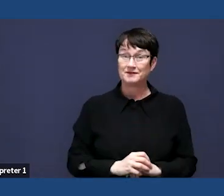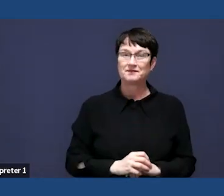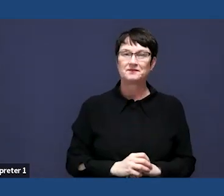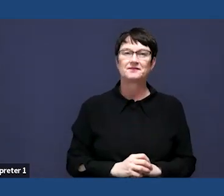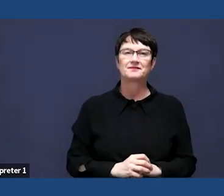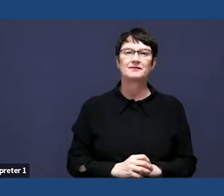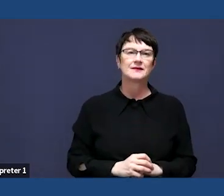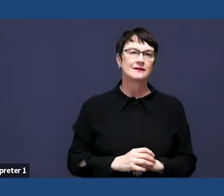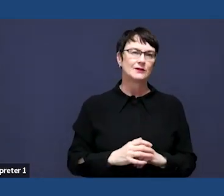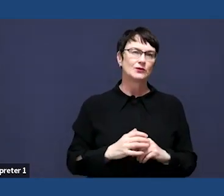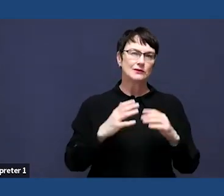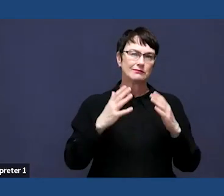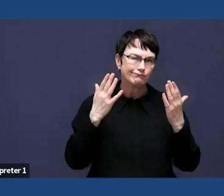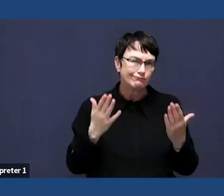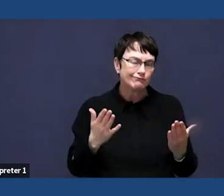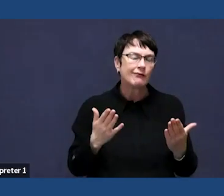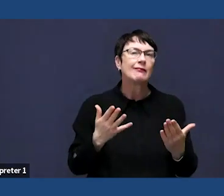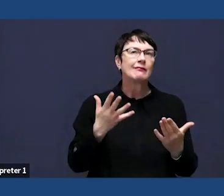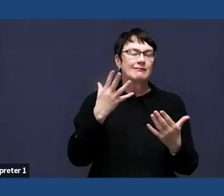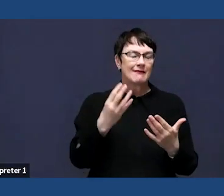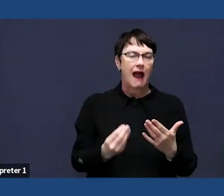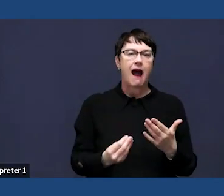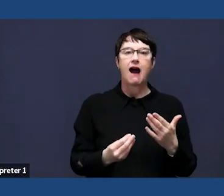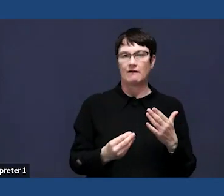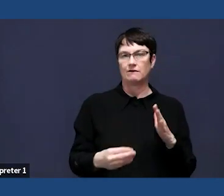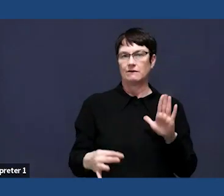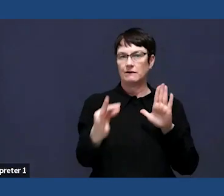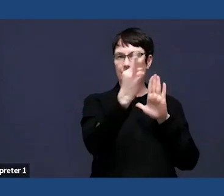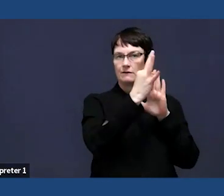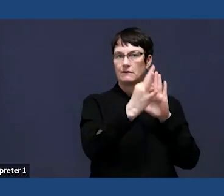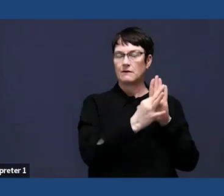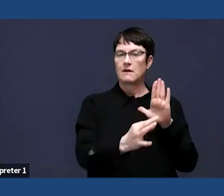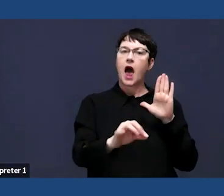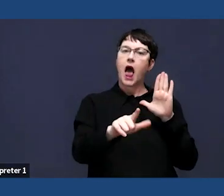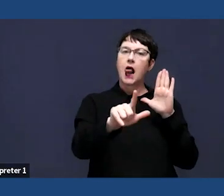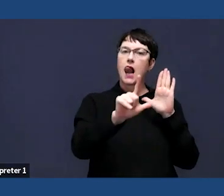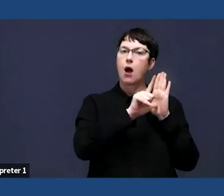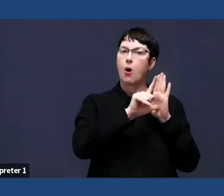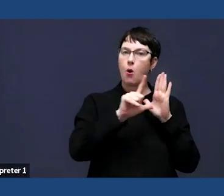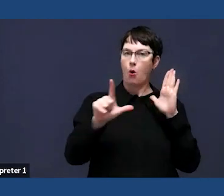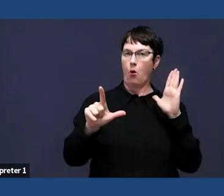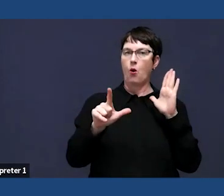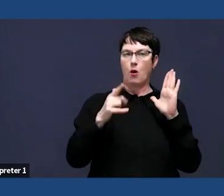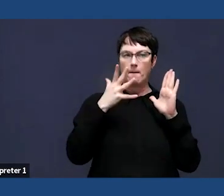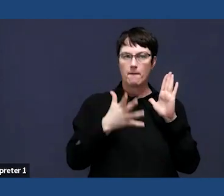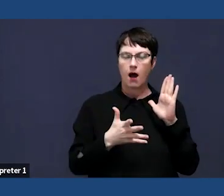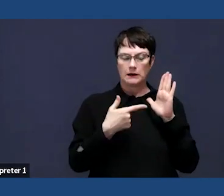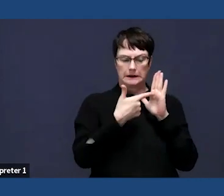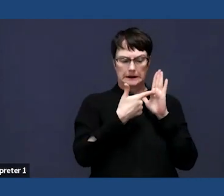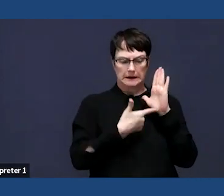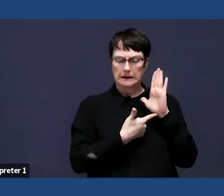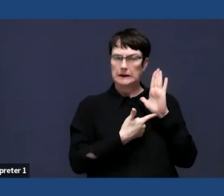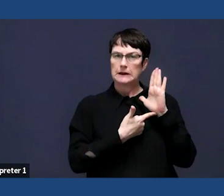For older persons and their families, existing of a binding international framework for the